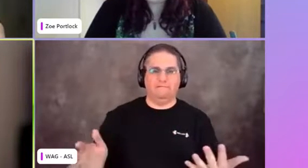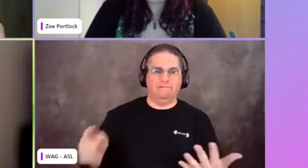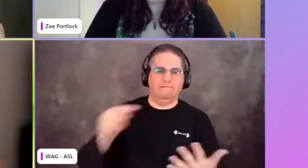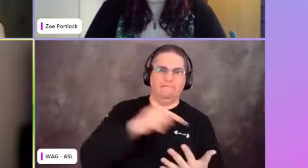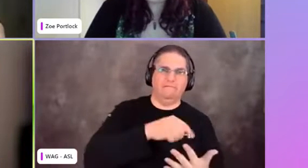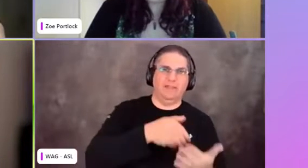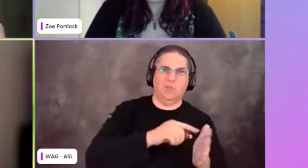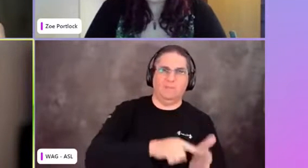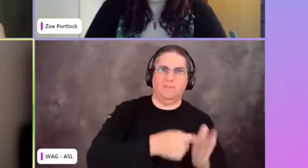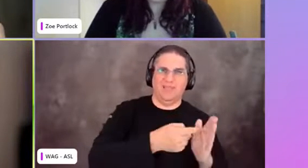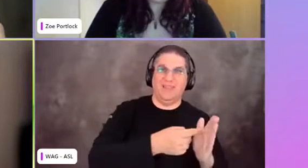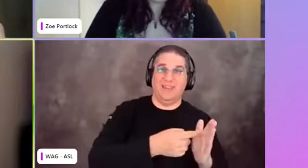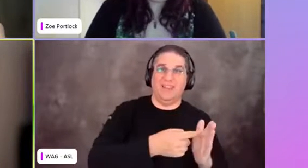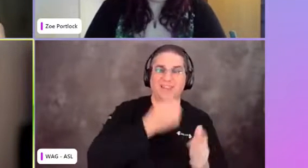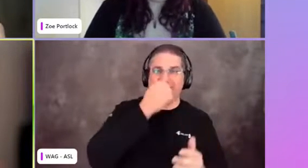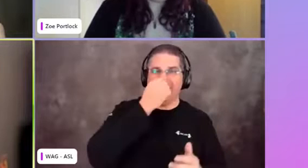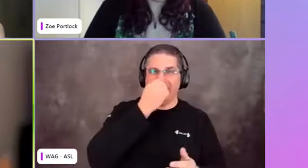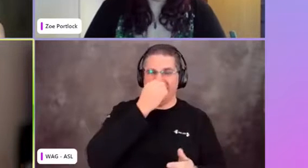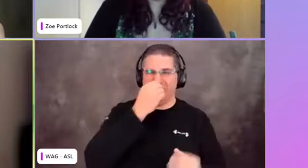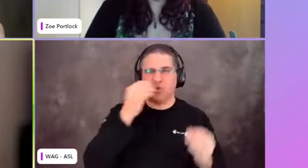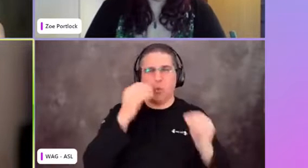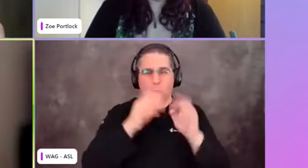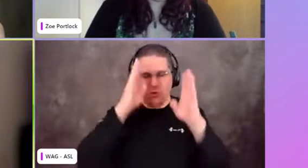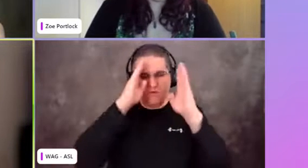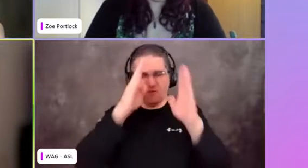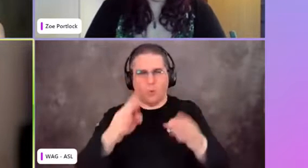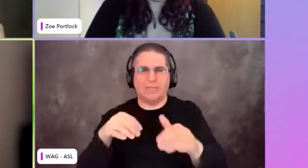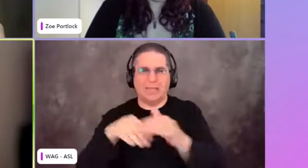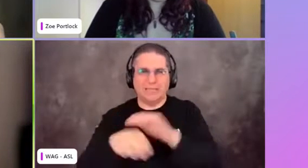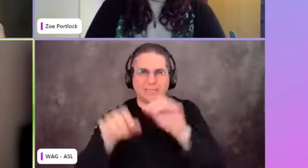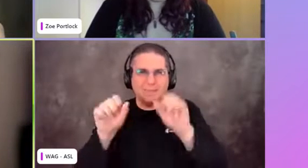team is staffed to do that shift left bring effort to in